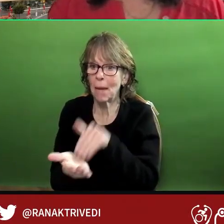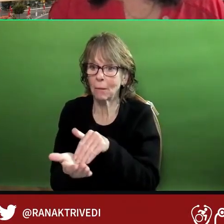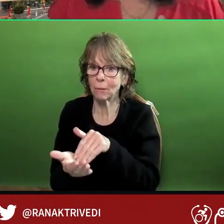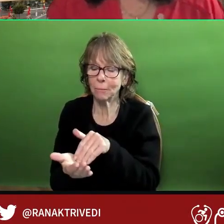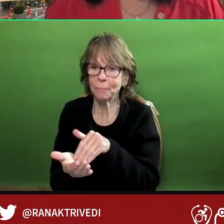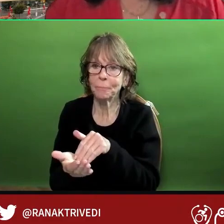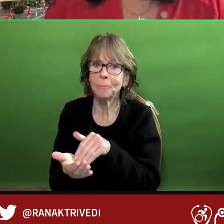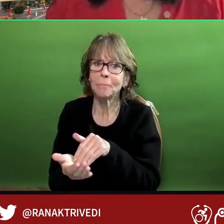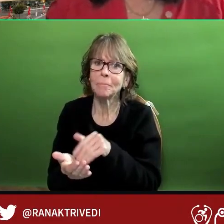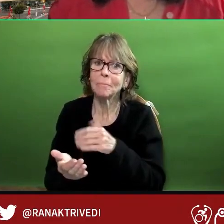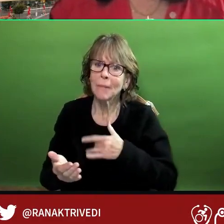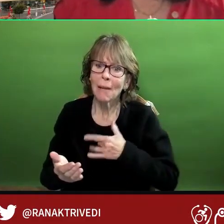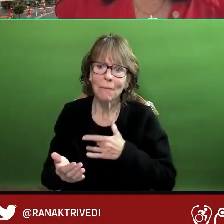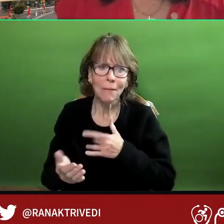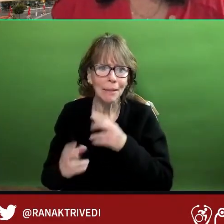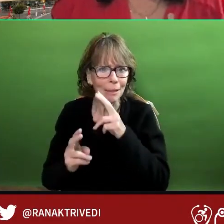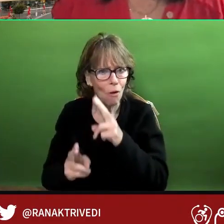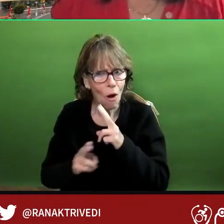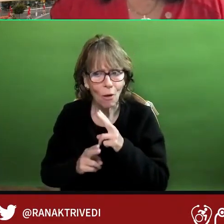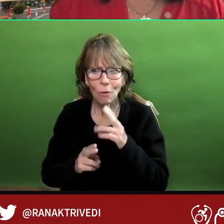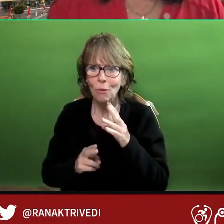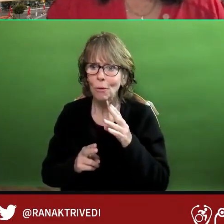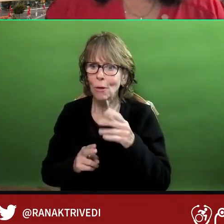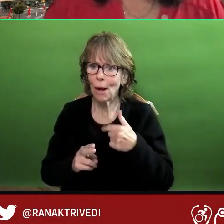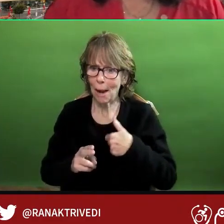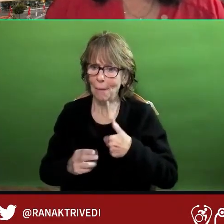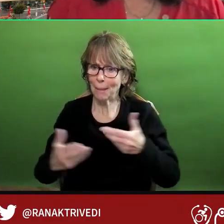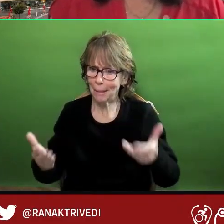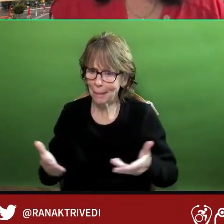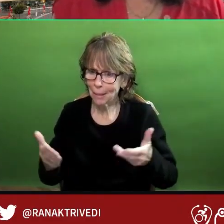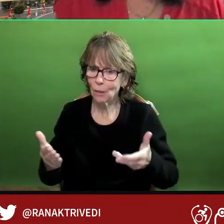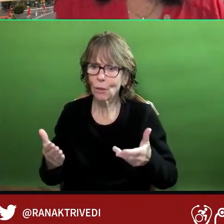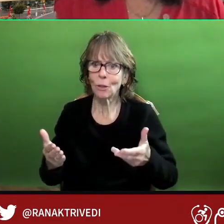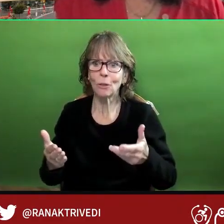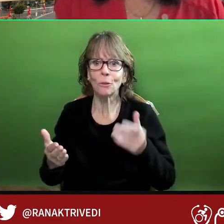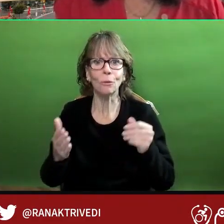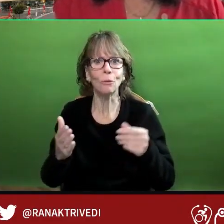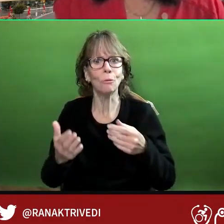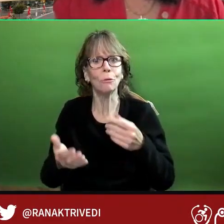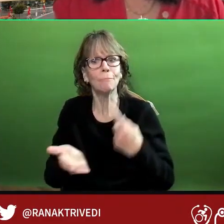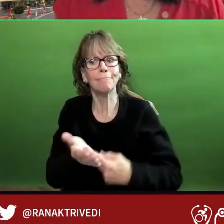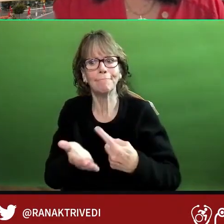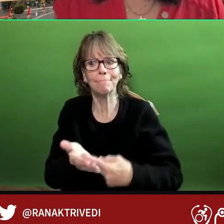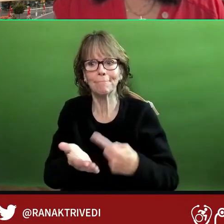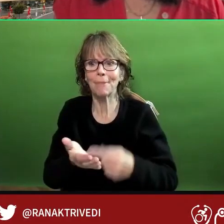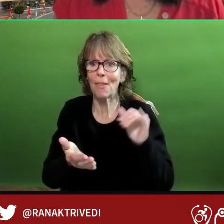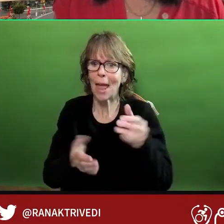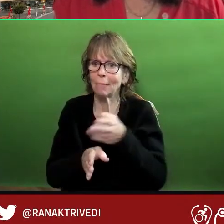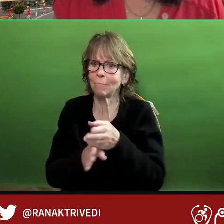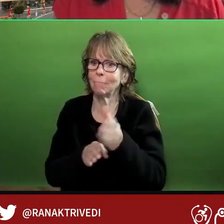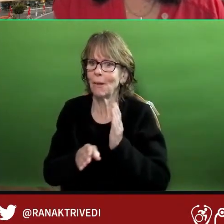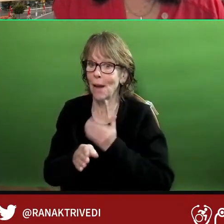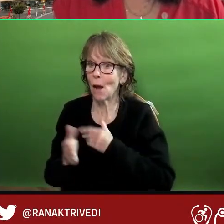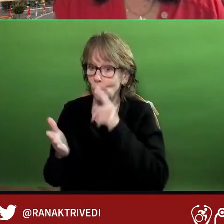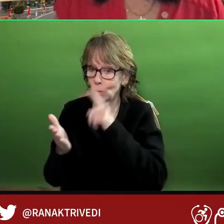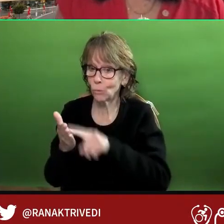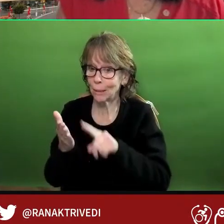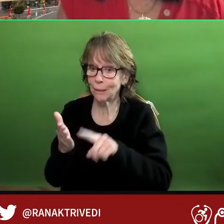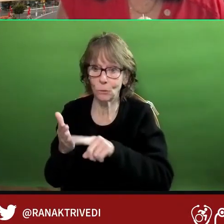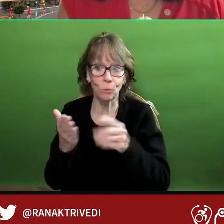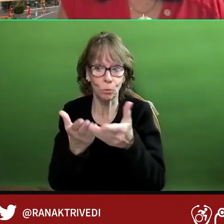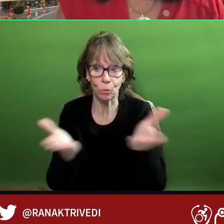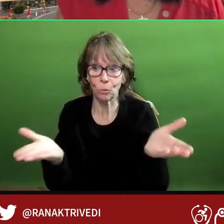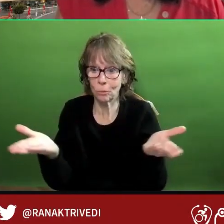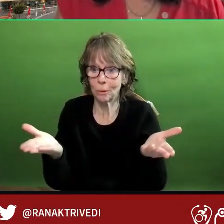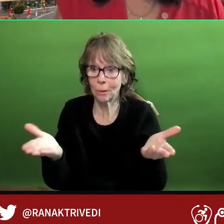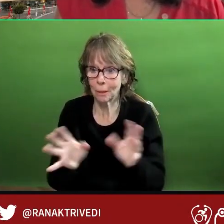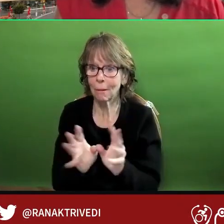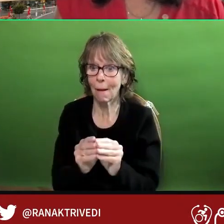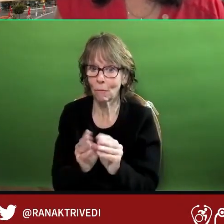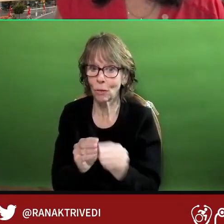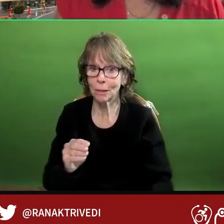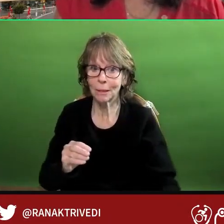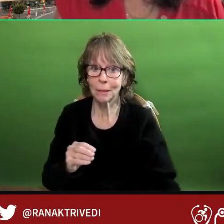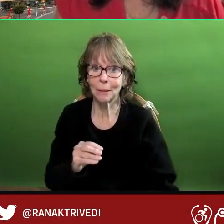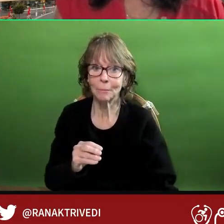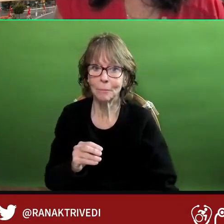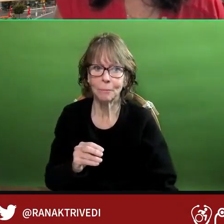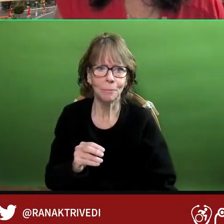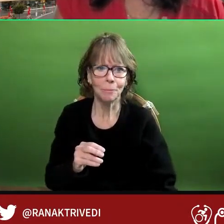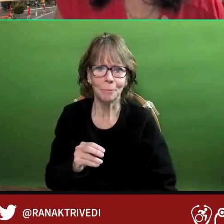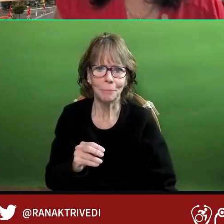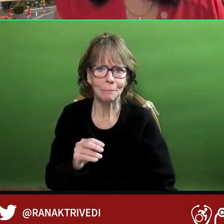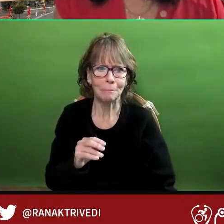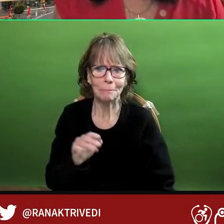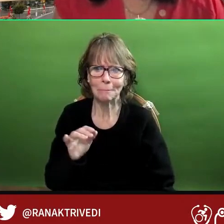to be representing this area of research to all of you and in this conference. Oops, let me see.